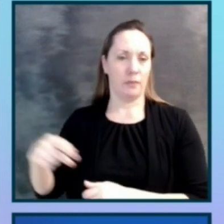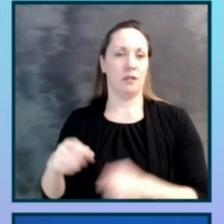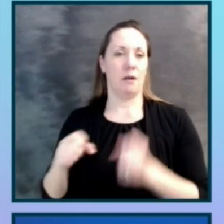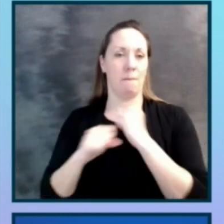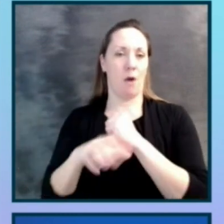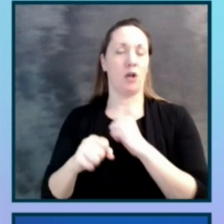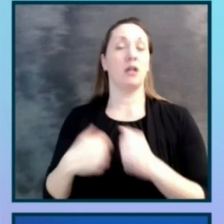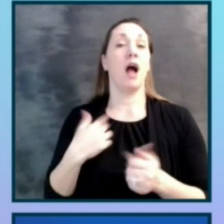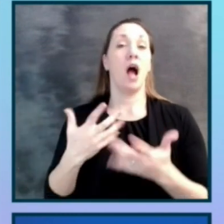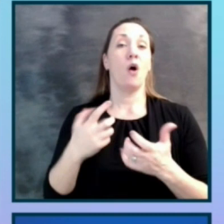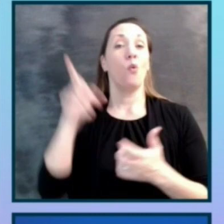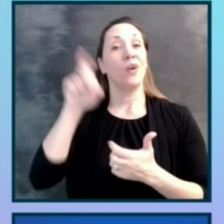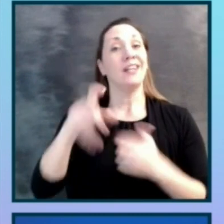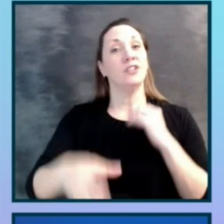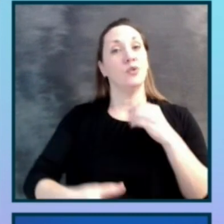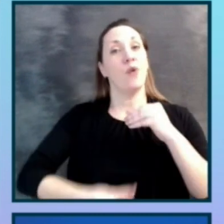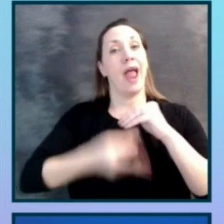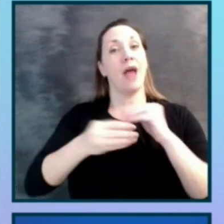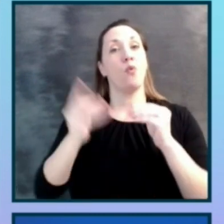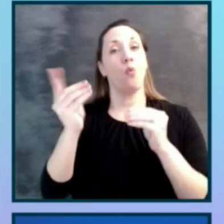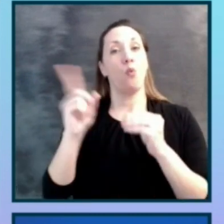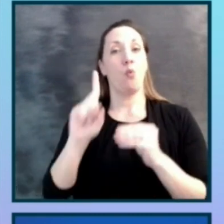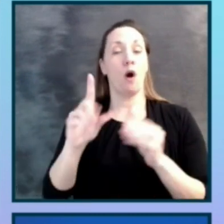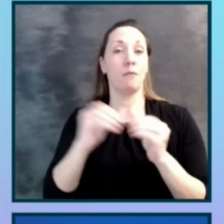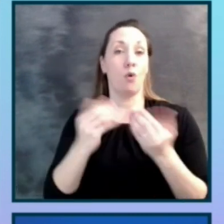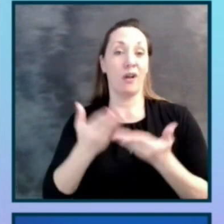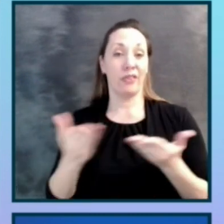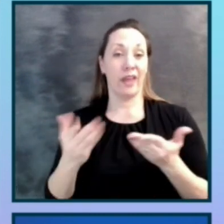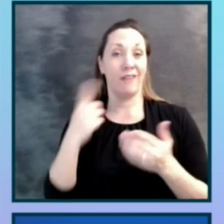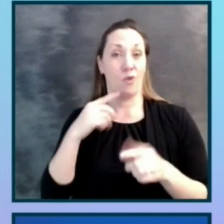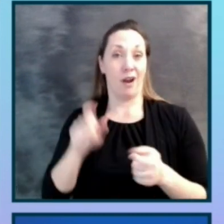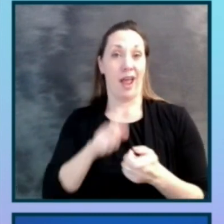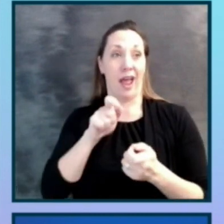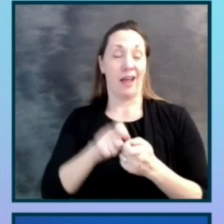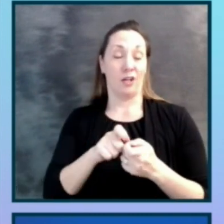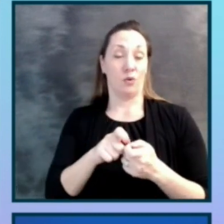to get an accurate state of accessibility, and that is accessibility lawsuits.